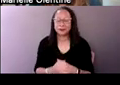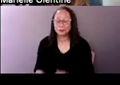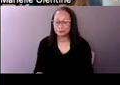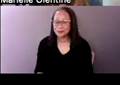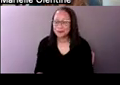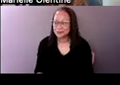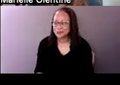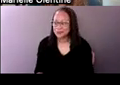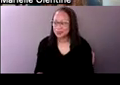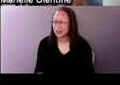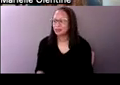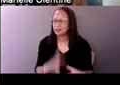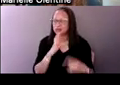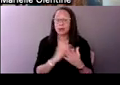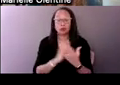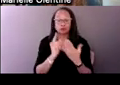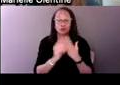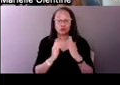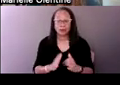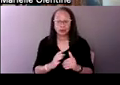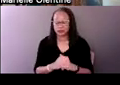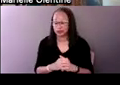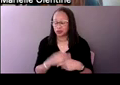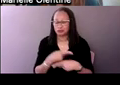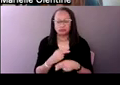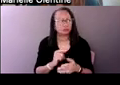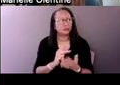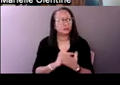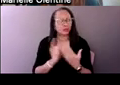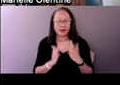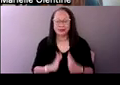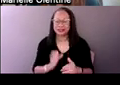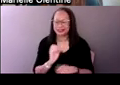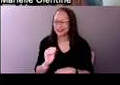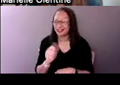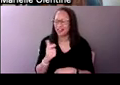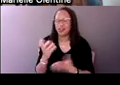Tribeca, there's two sports programmers there I